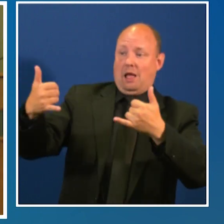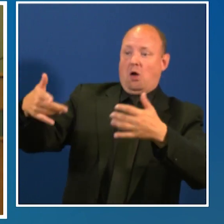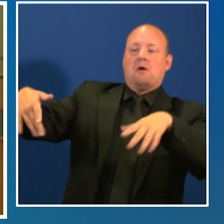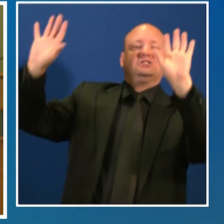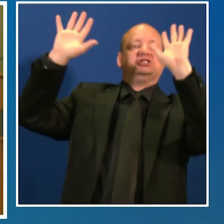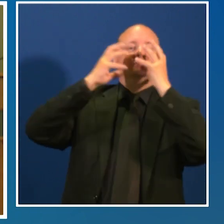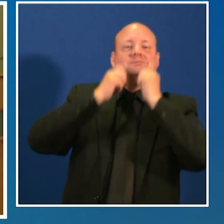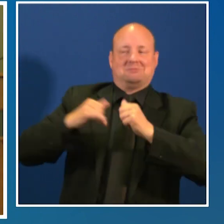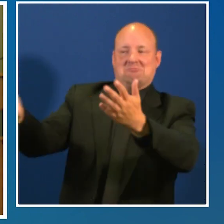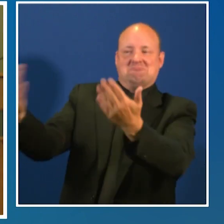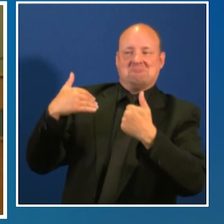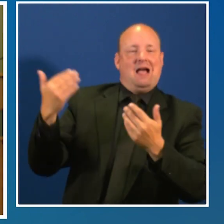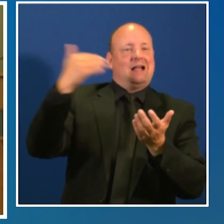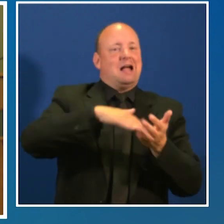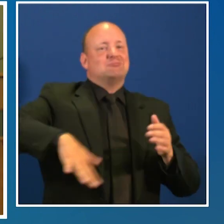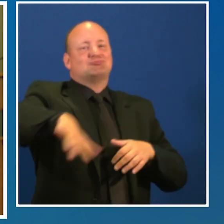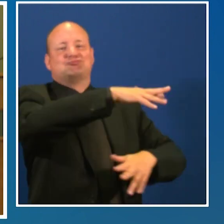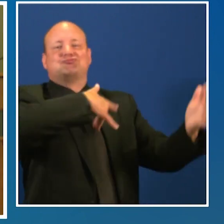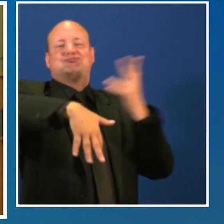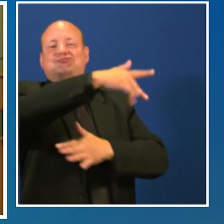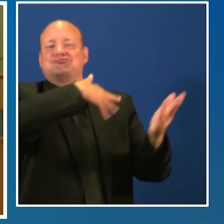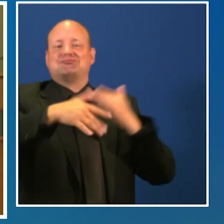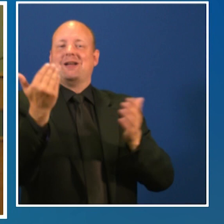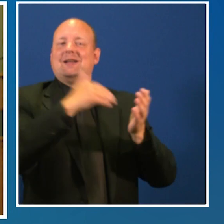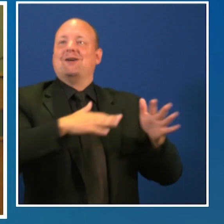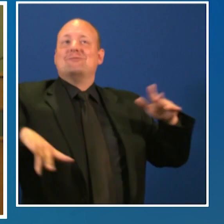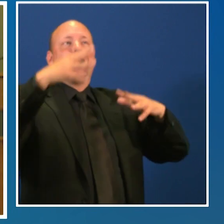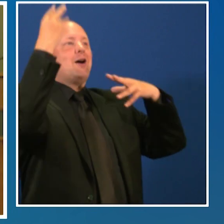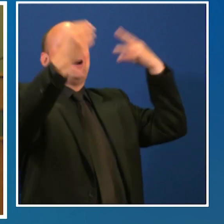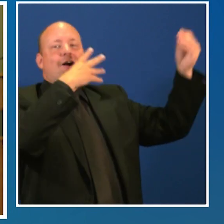together. Once again for summer events and celebrations. Here